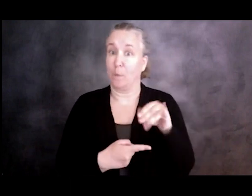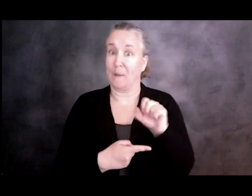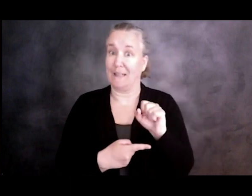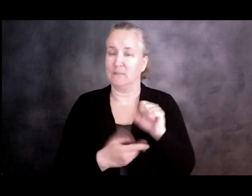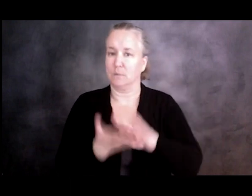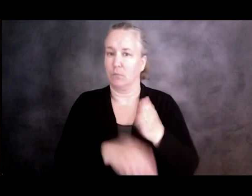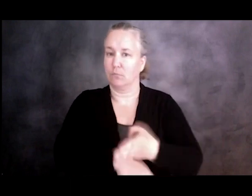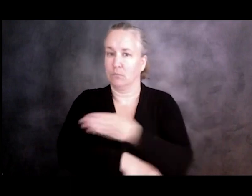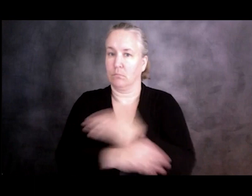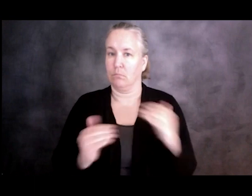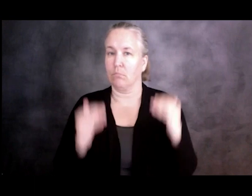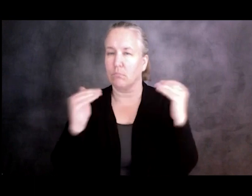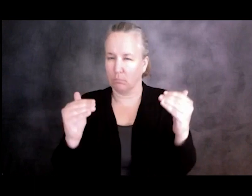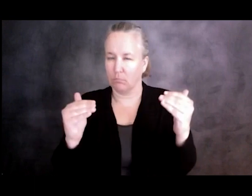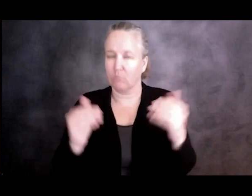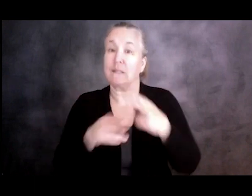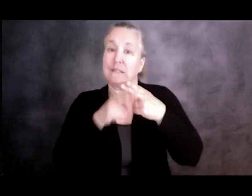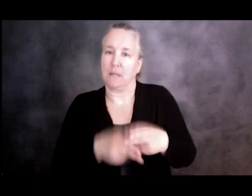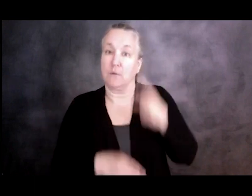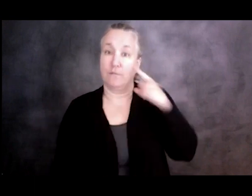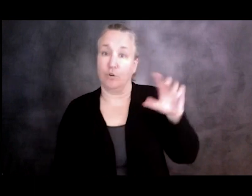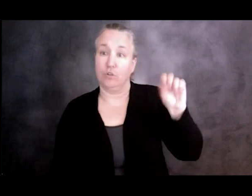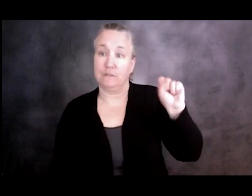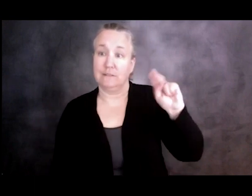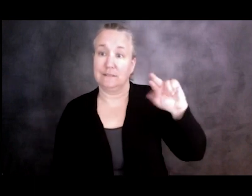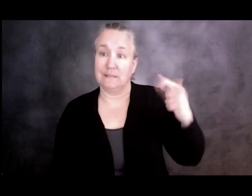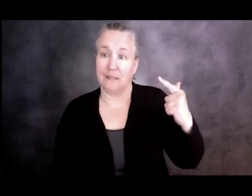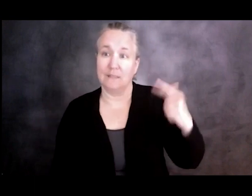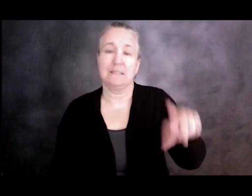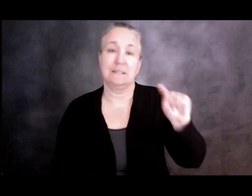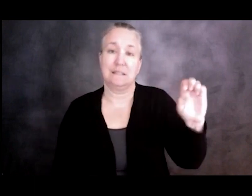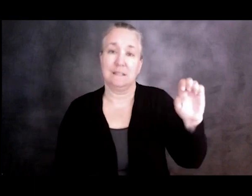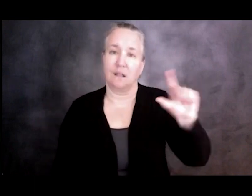The series is named for Seng Tee Lee, a business executive and noted philanthropist.